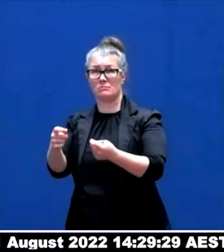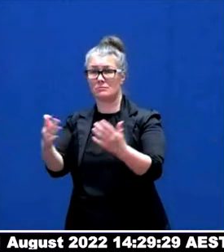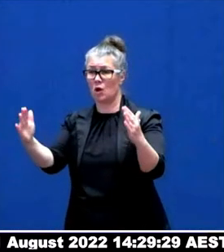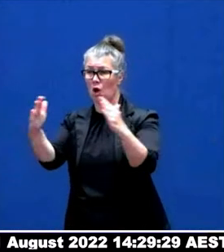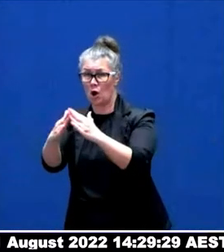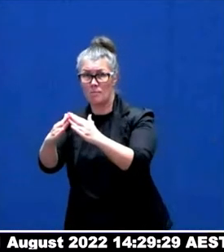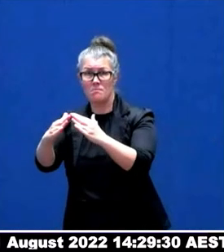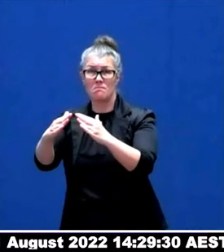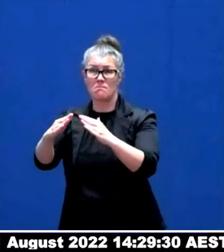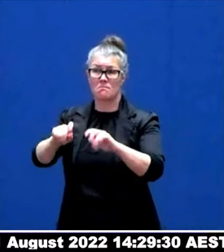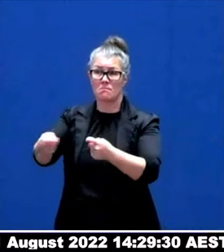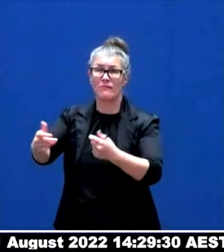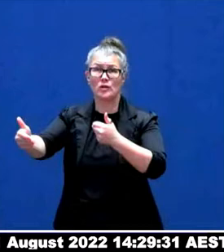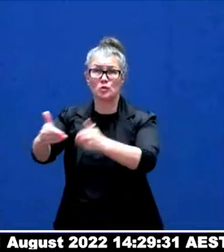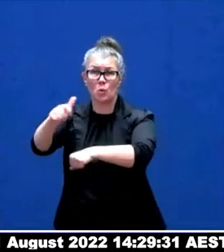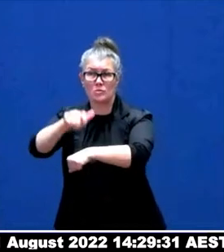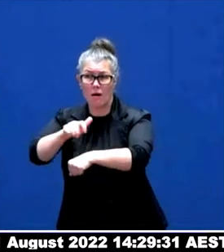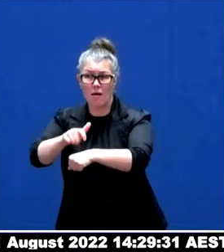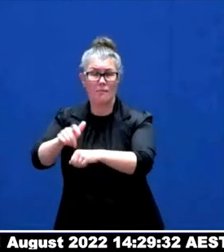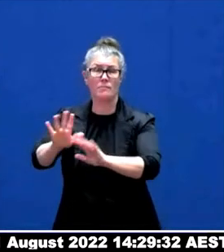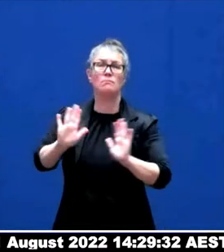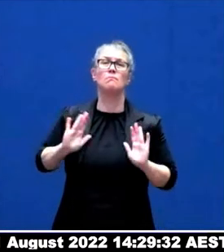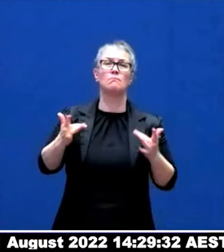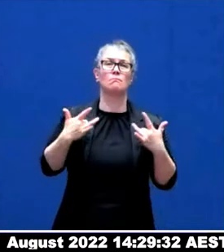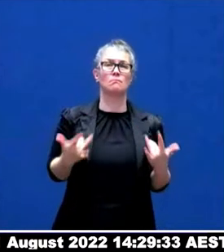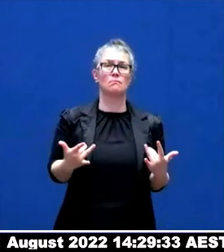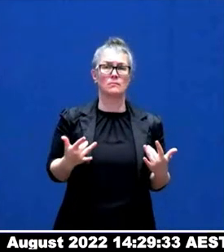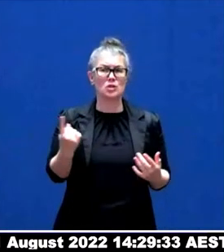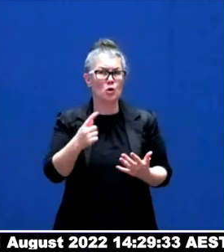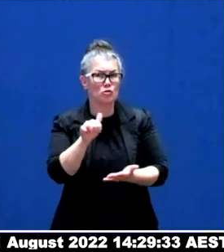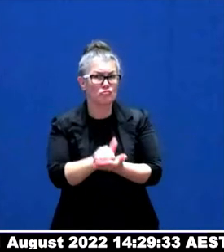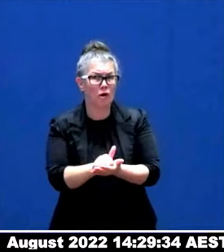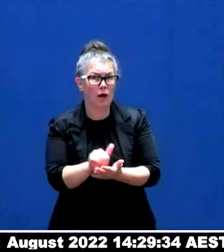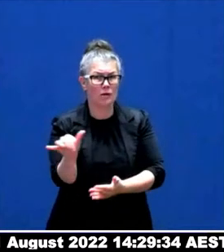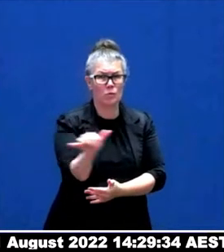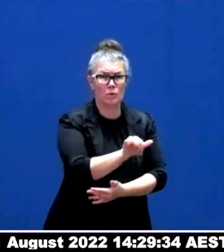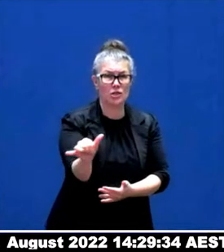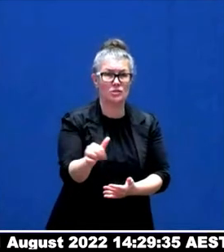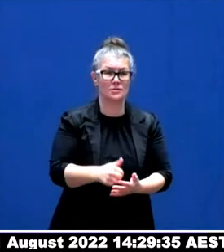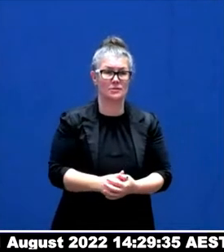Yes, I did. COMMISSIONER RYAN: So who's right? I think I'll leave that to the Royal Commission.